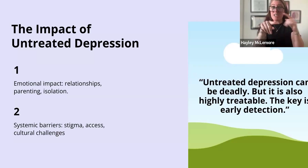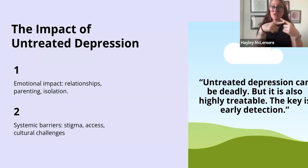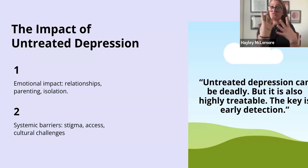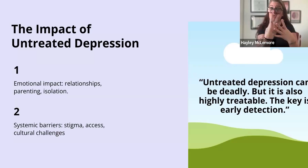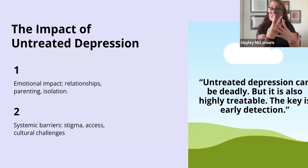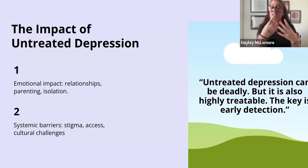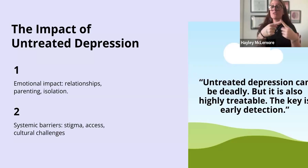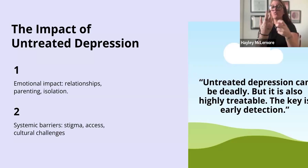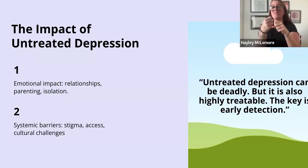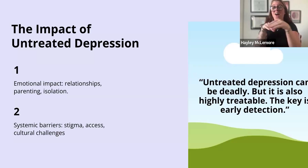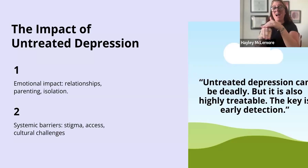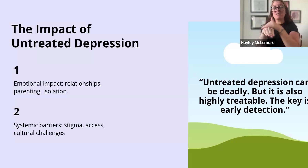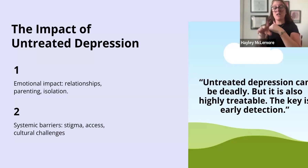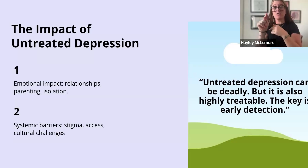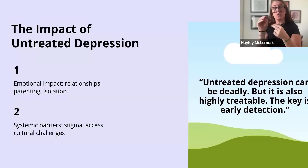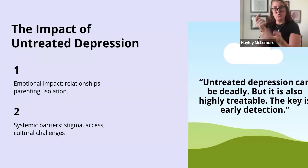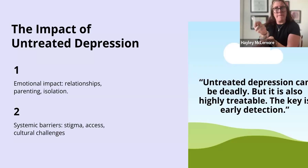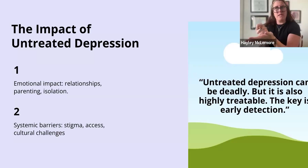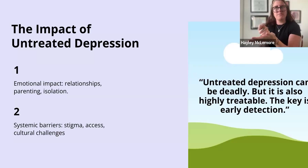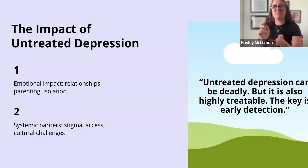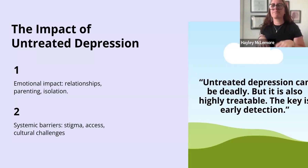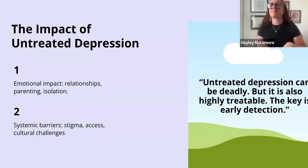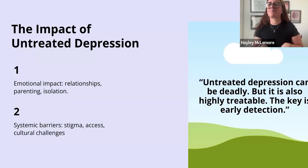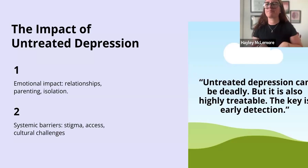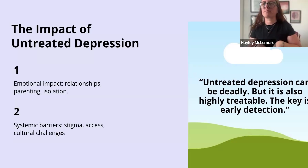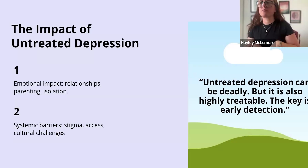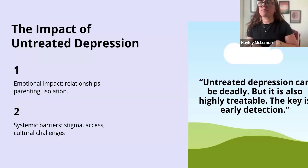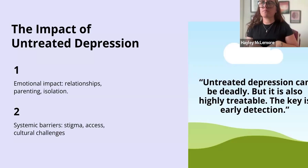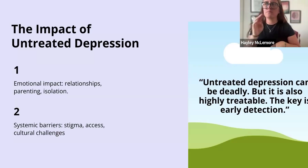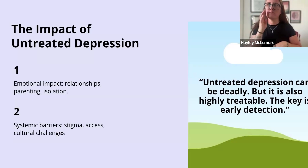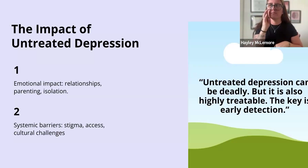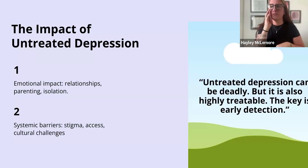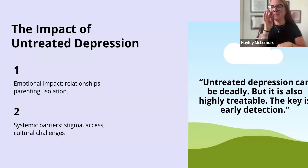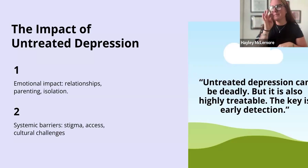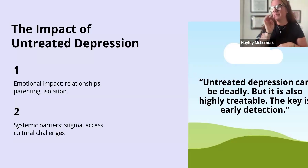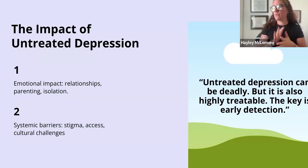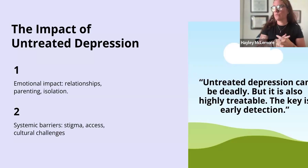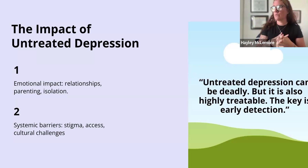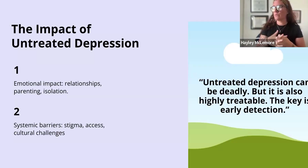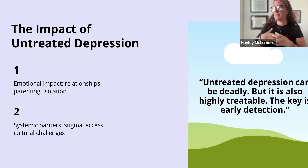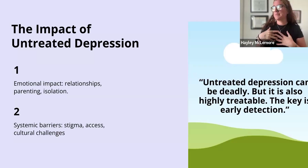who are depressed to get help. And then they don't gain access to screening for depression and then treating depression.